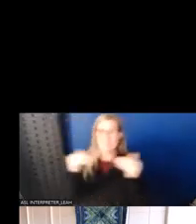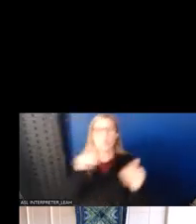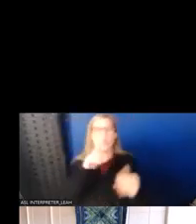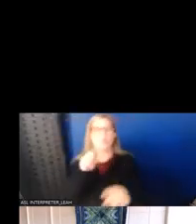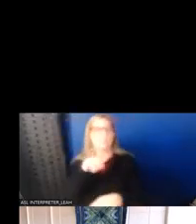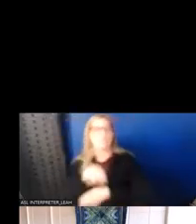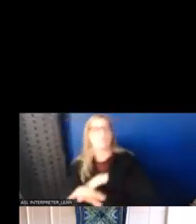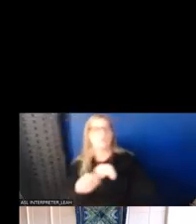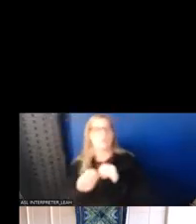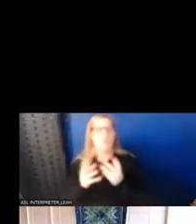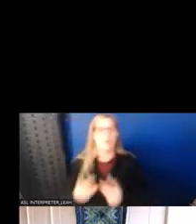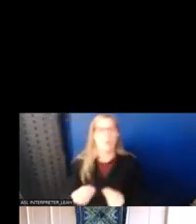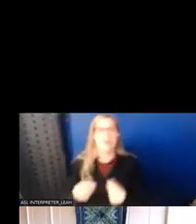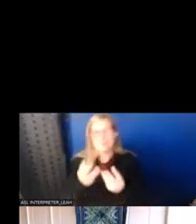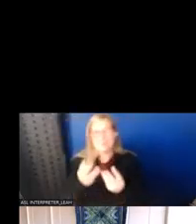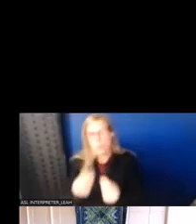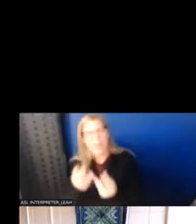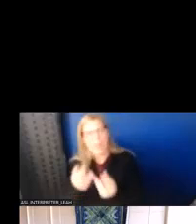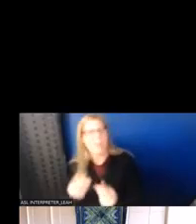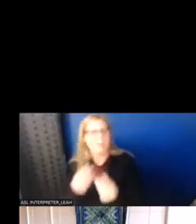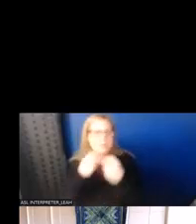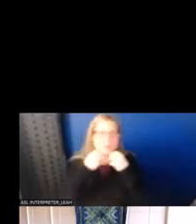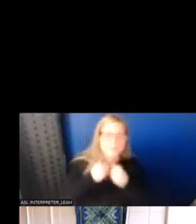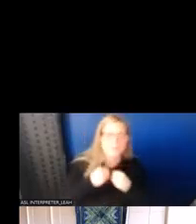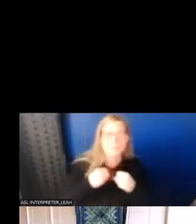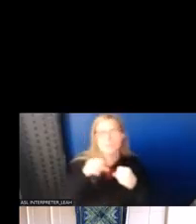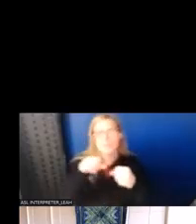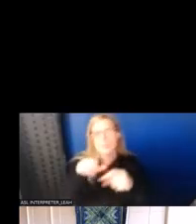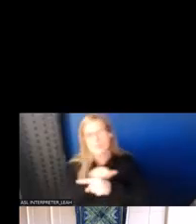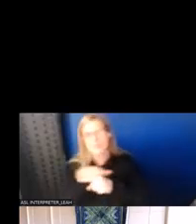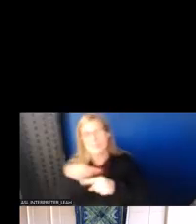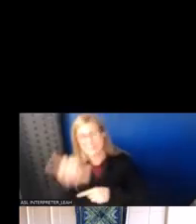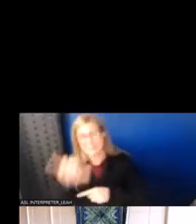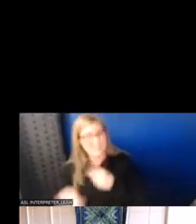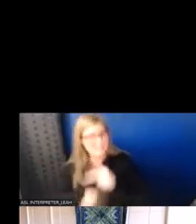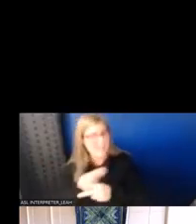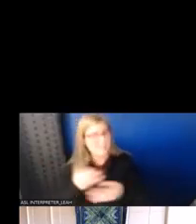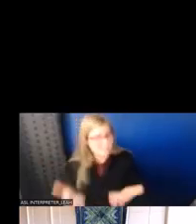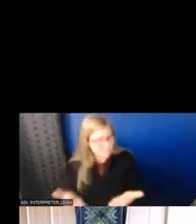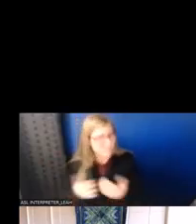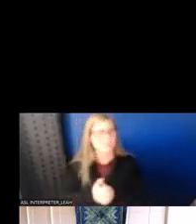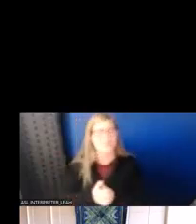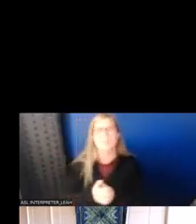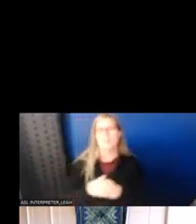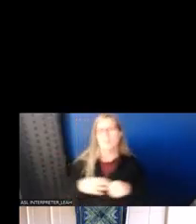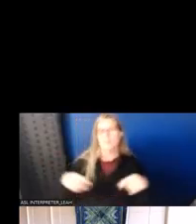conservation practices are available to us. So when we're thinking about complexity science, network